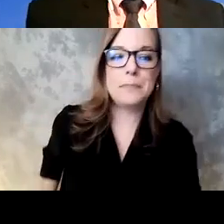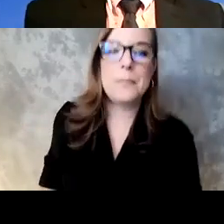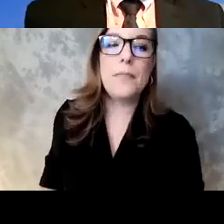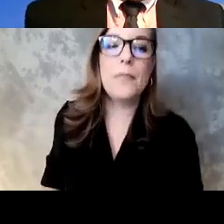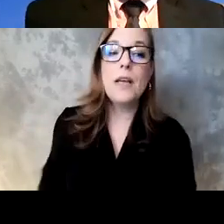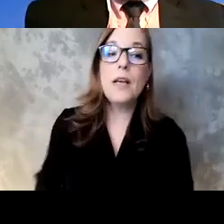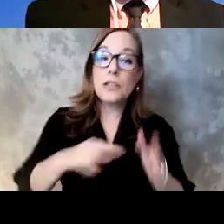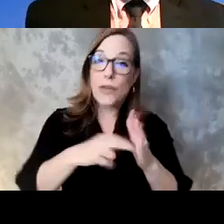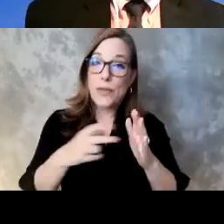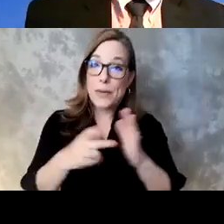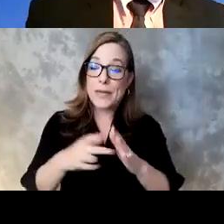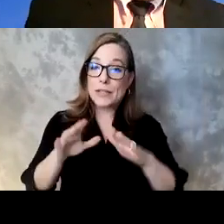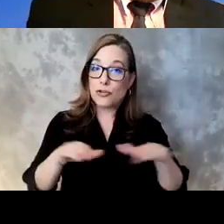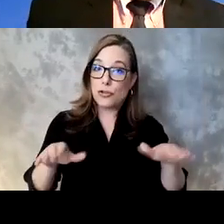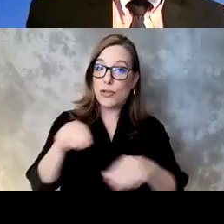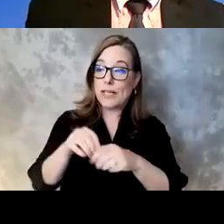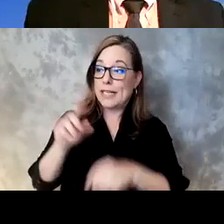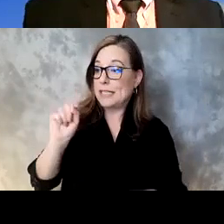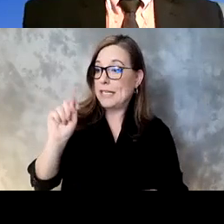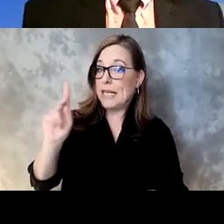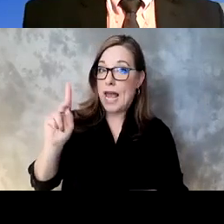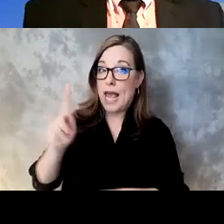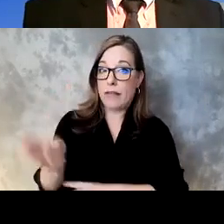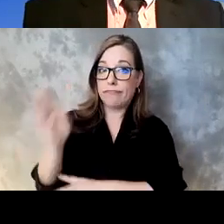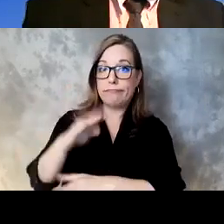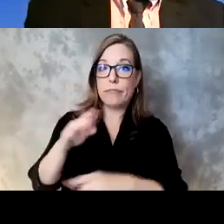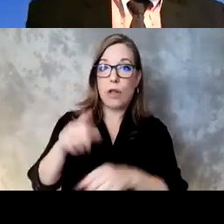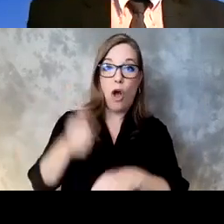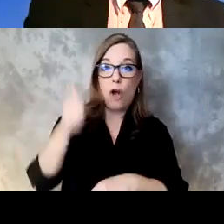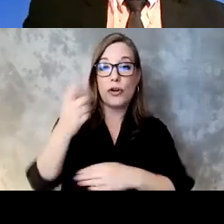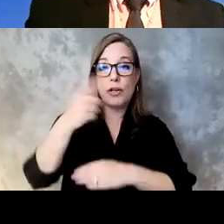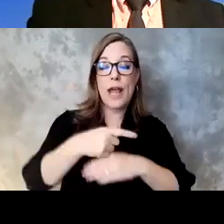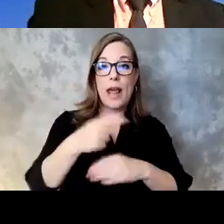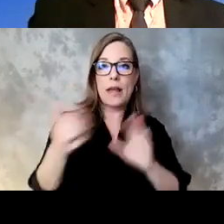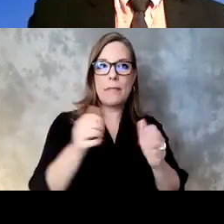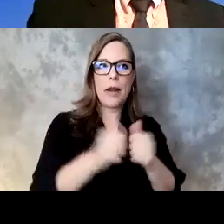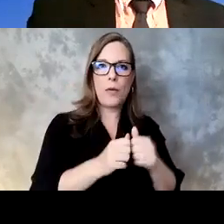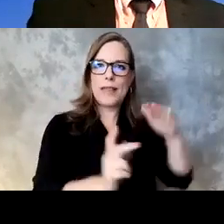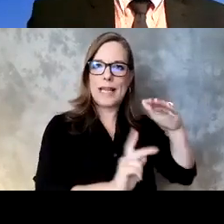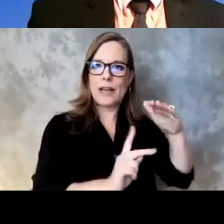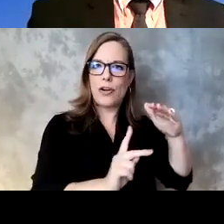have a longer day than a child enrolled in Kindergarten. If that meets the needs of parents.